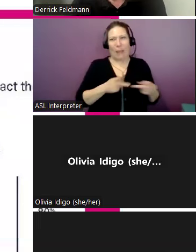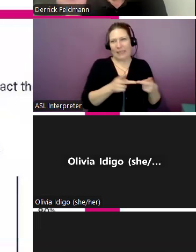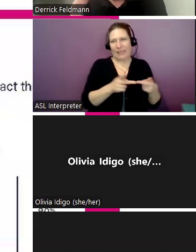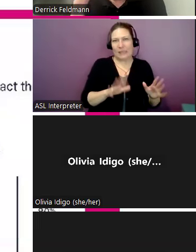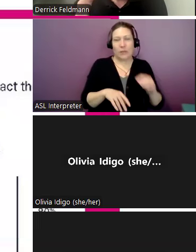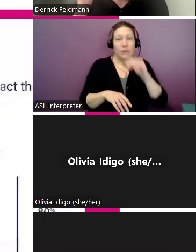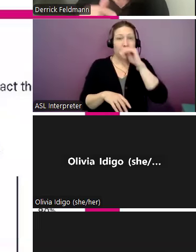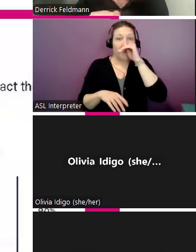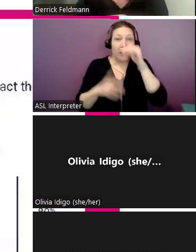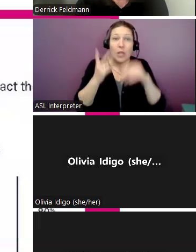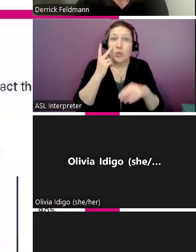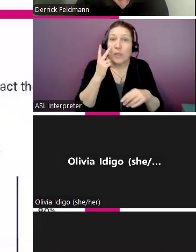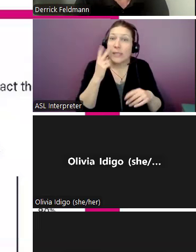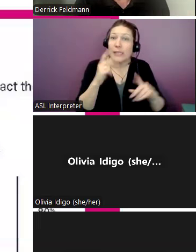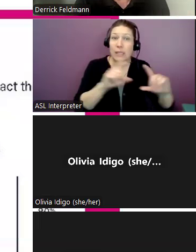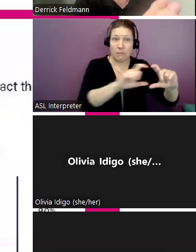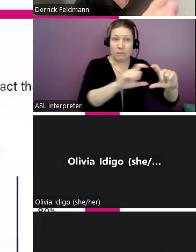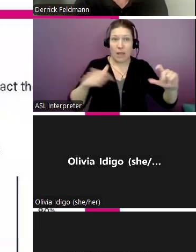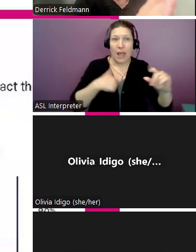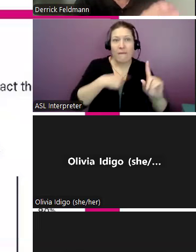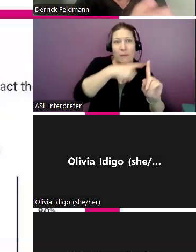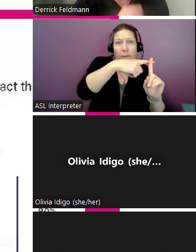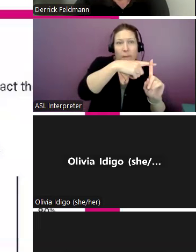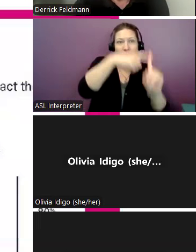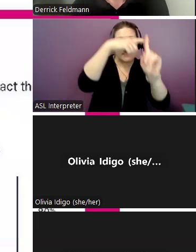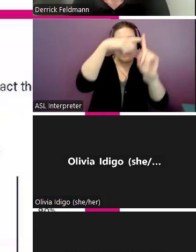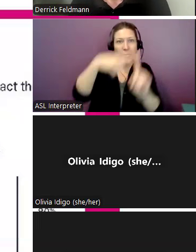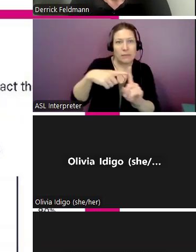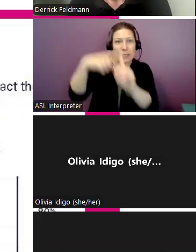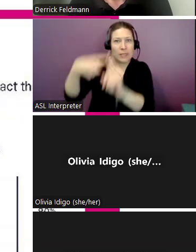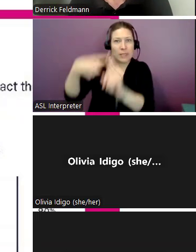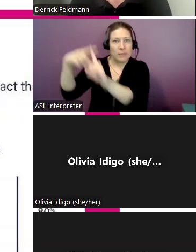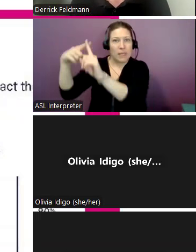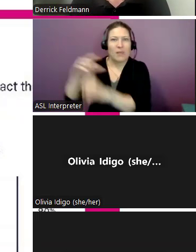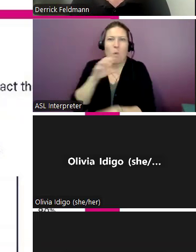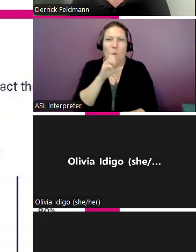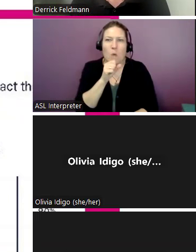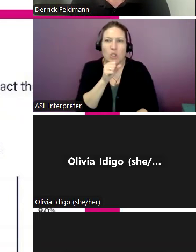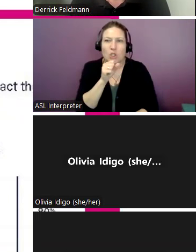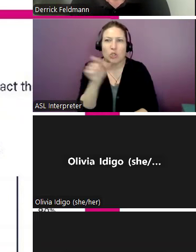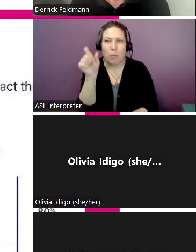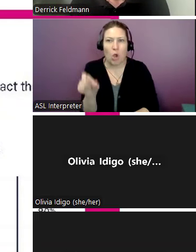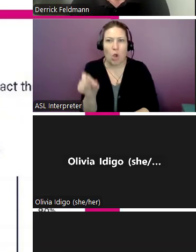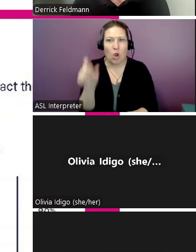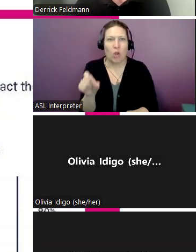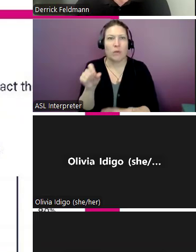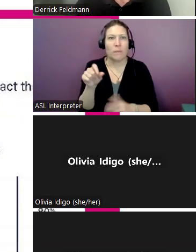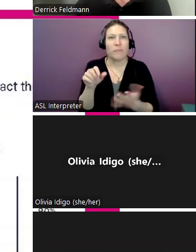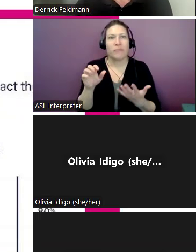You see those plus signs? It's all in that last bar. That's our friend group.